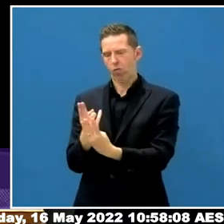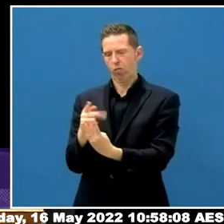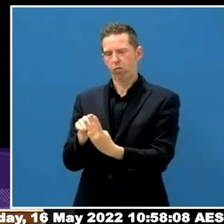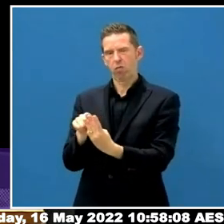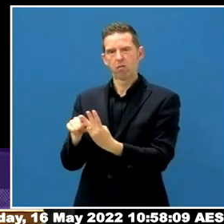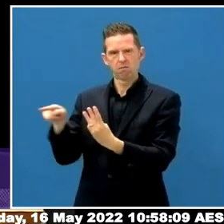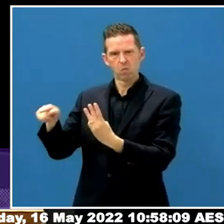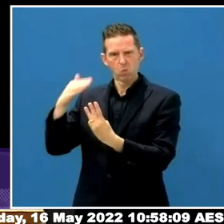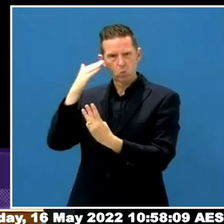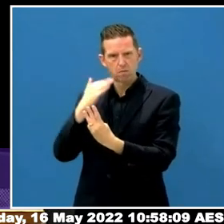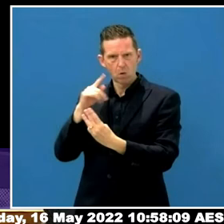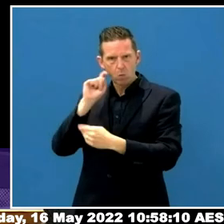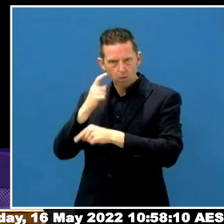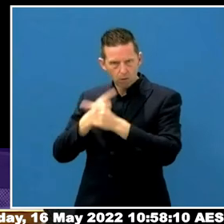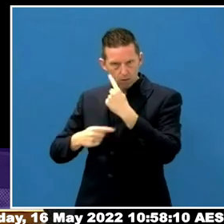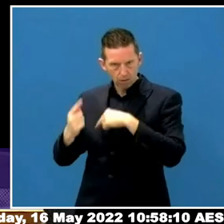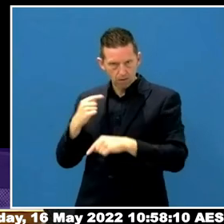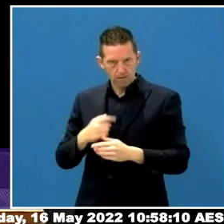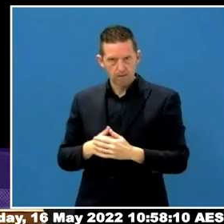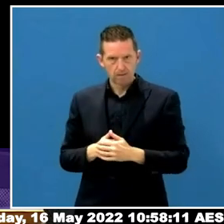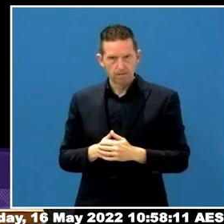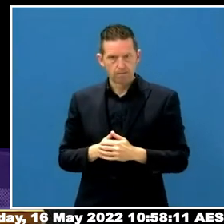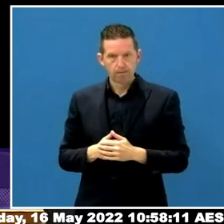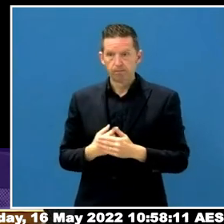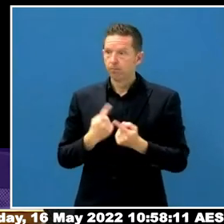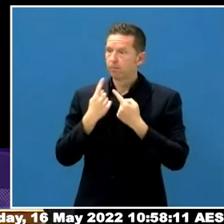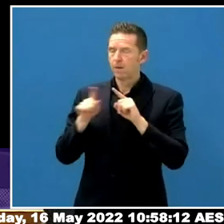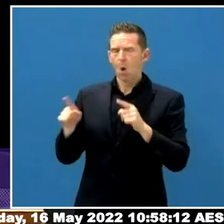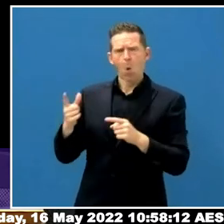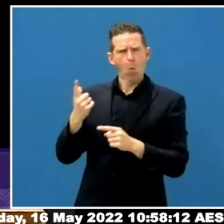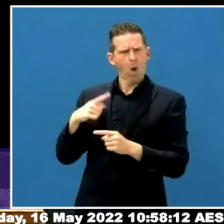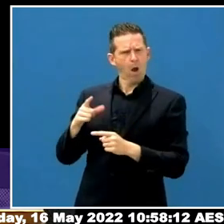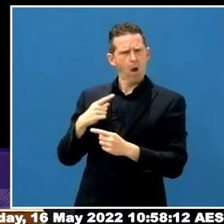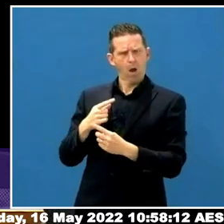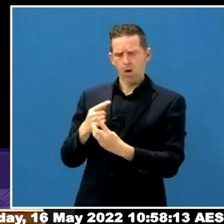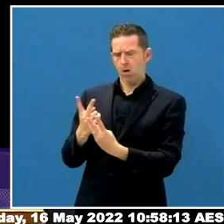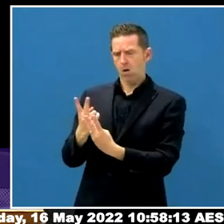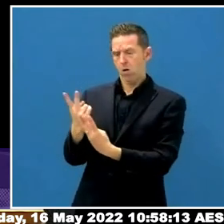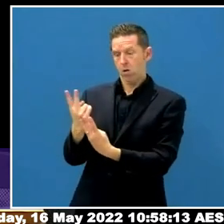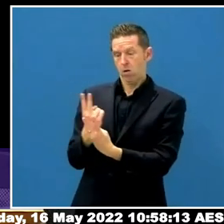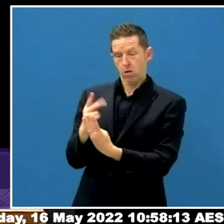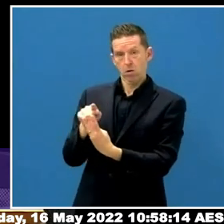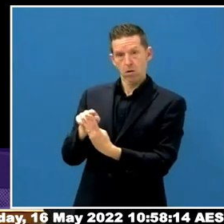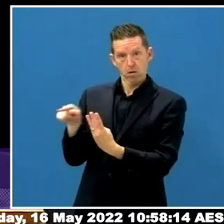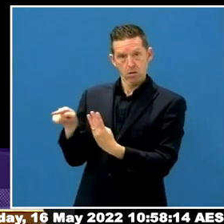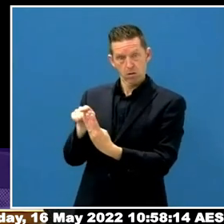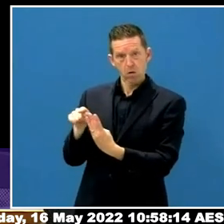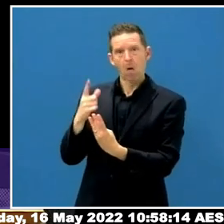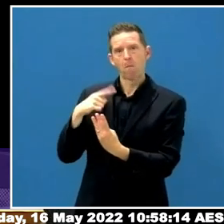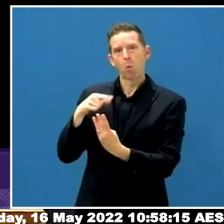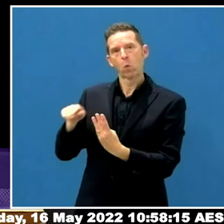Can I indicate, Commissioners, the reason for hearing their evidence together is because Ms Toohey has only recently joined the organisation.